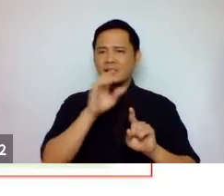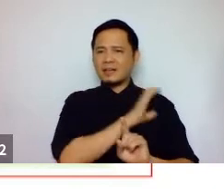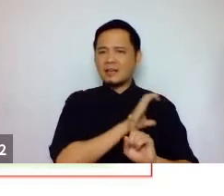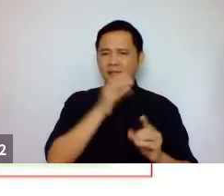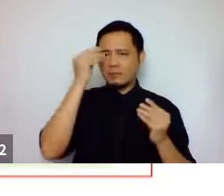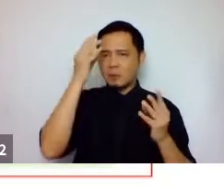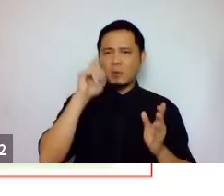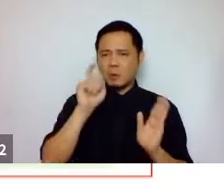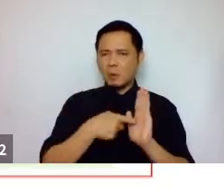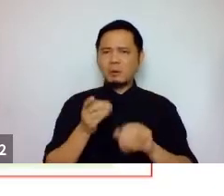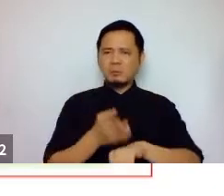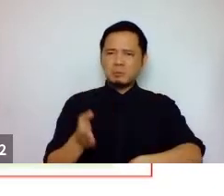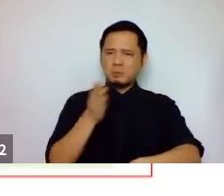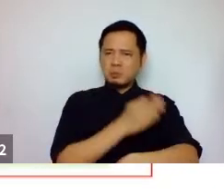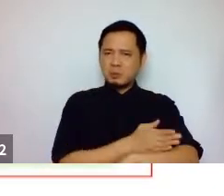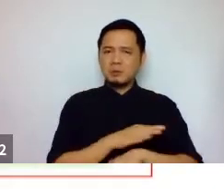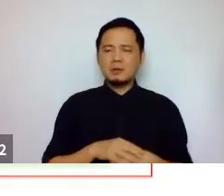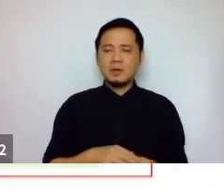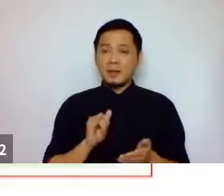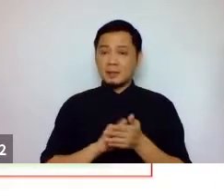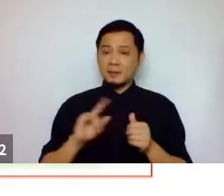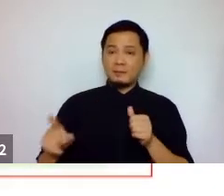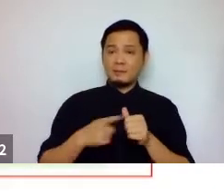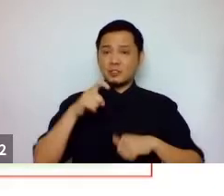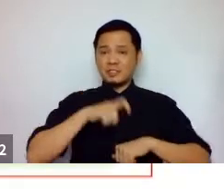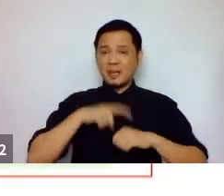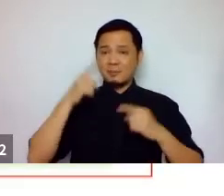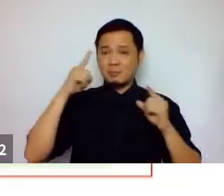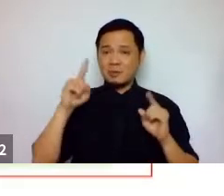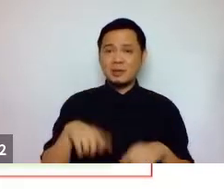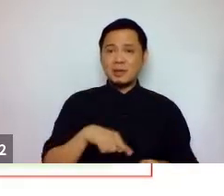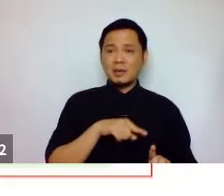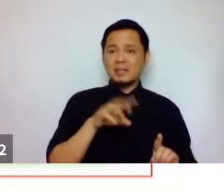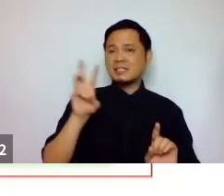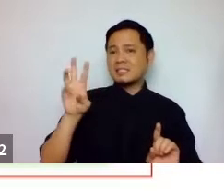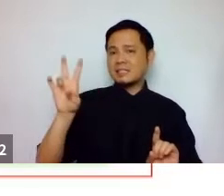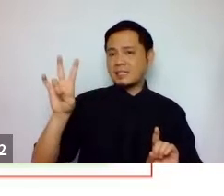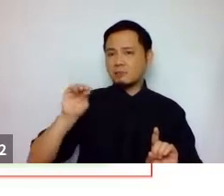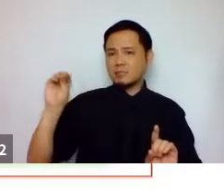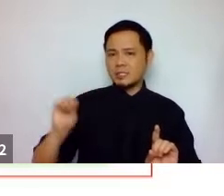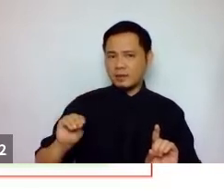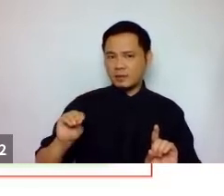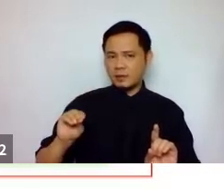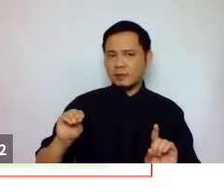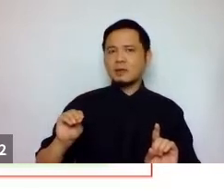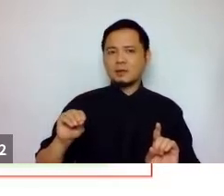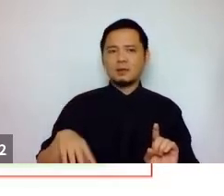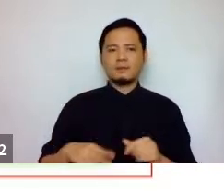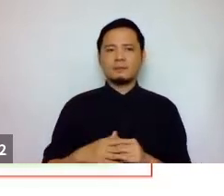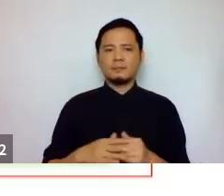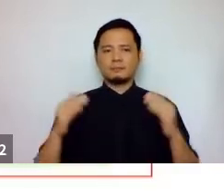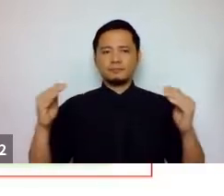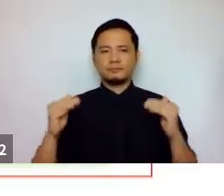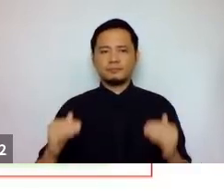Their initial vaccine efficacy is 67%, Janssen 66% and Sinovac 50.4%.